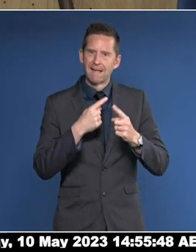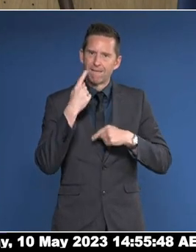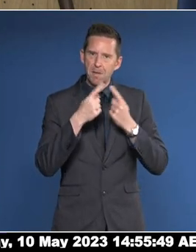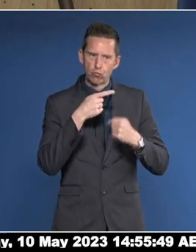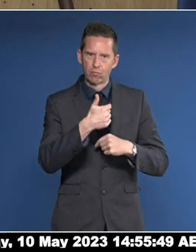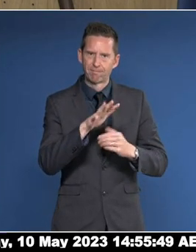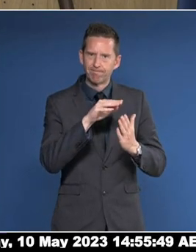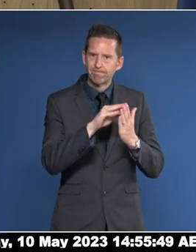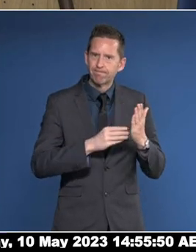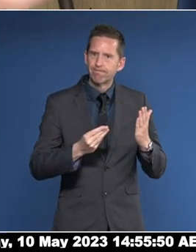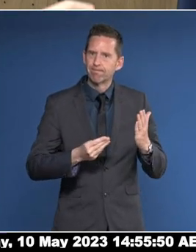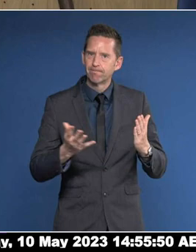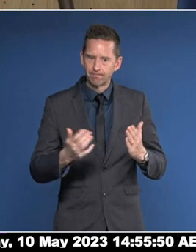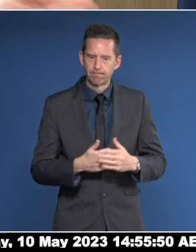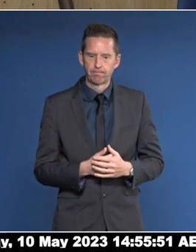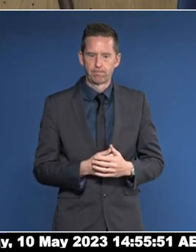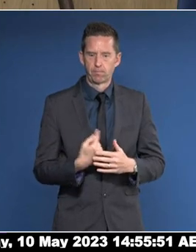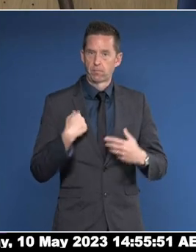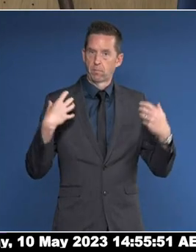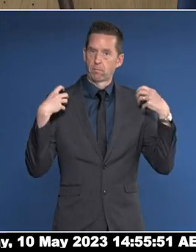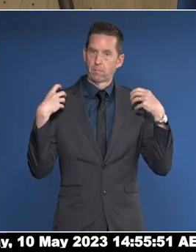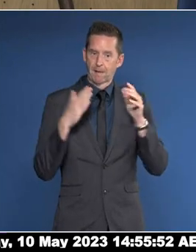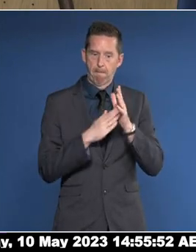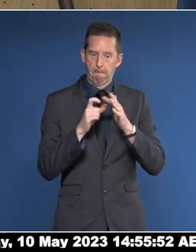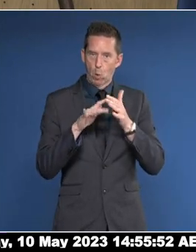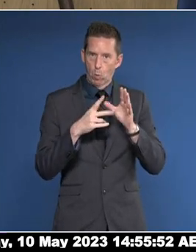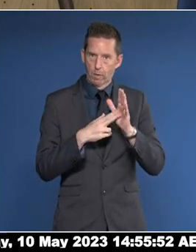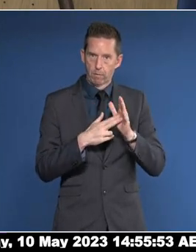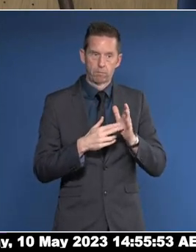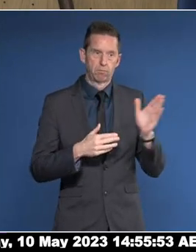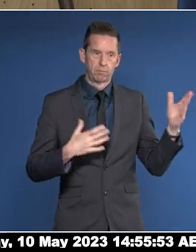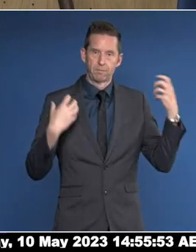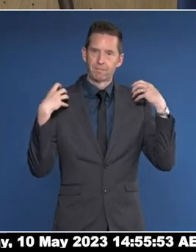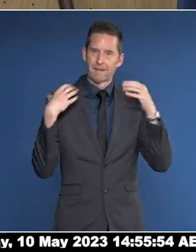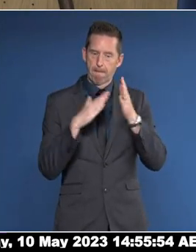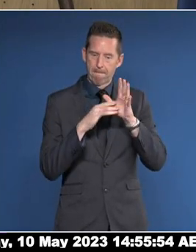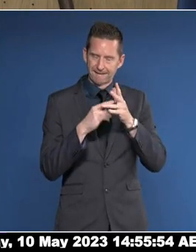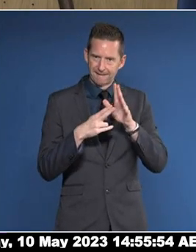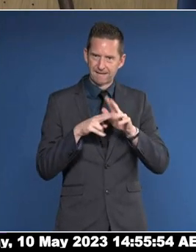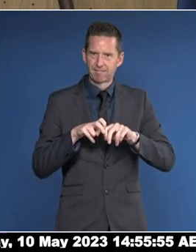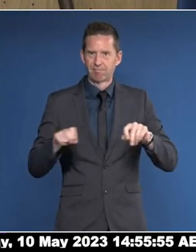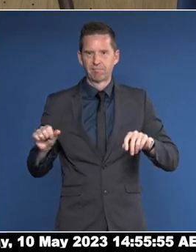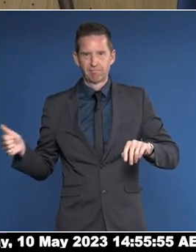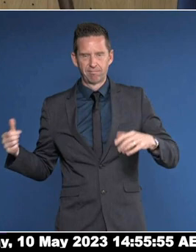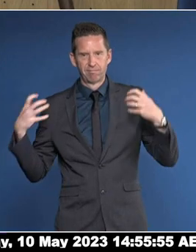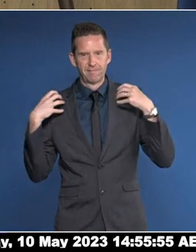us. I'm Commissioner McEwin. This is Commissioner Mason and Commissioner Ryan. The associate, who's just to your right, will read out the oath.